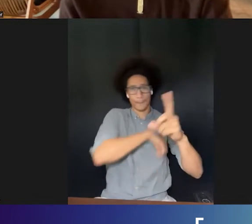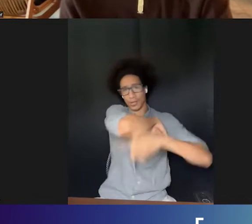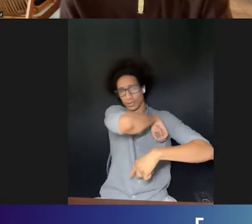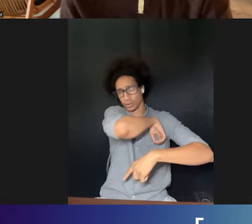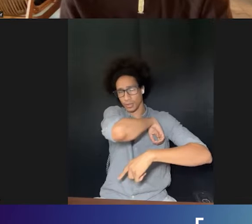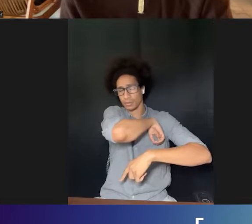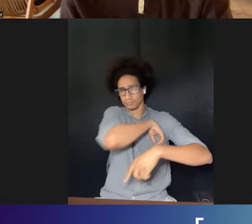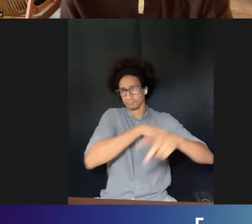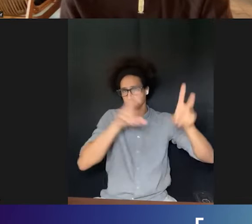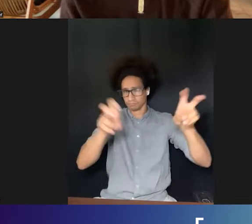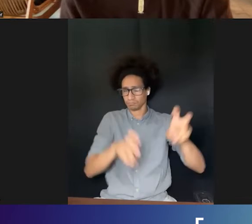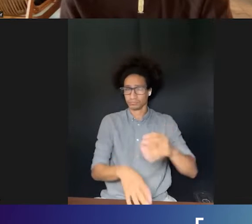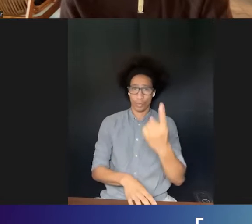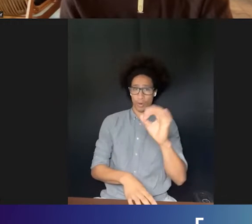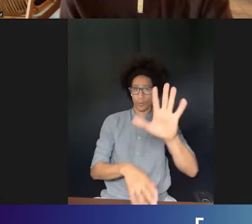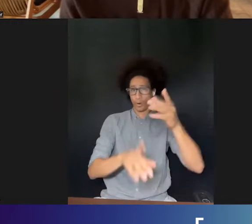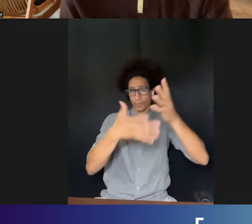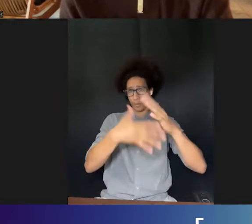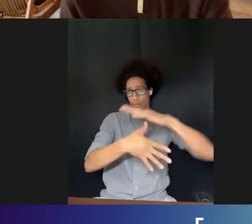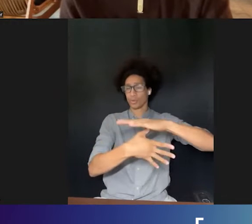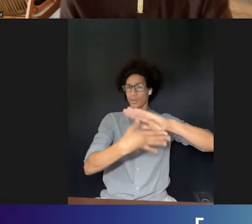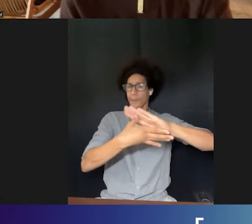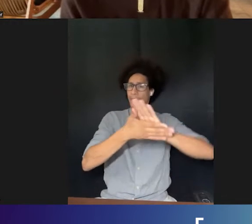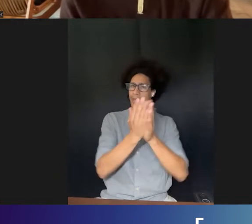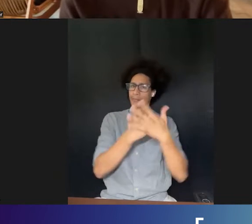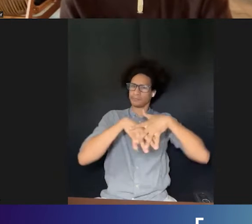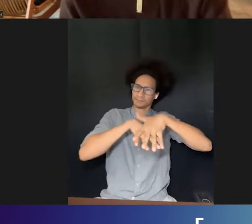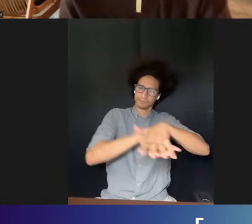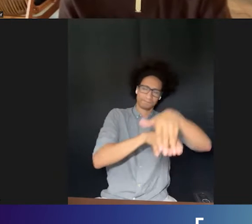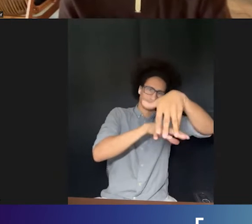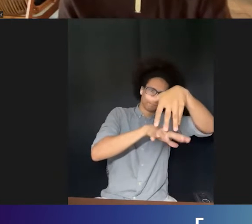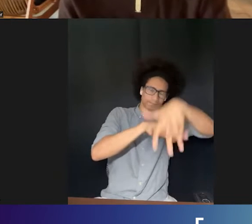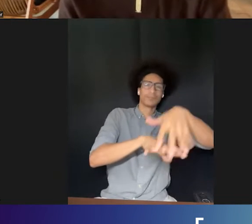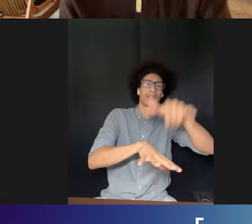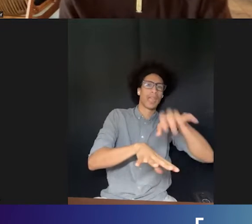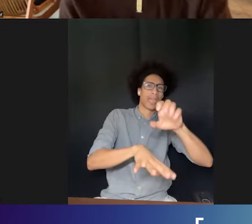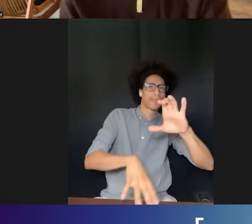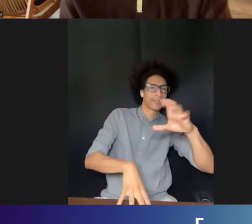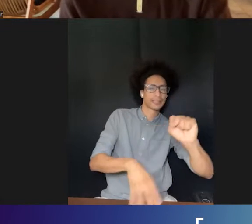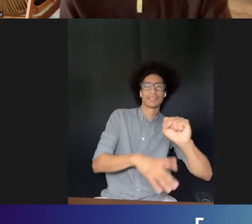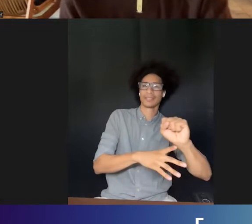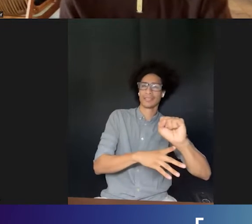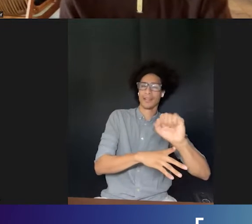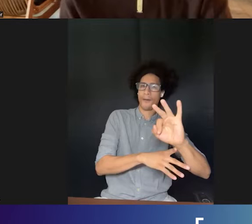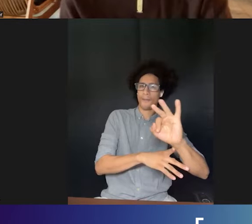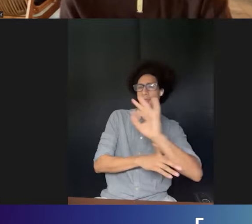sounds like it became the ethics and the care that a distributor approached the film with. Just what was it like in the room with them